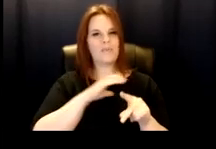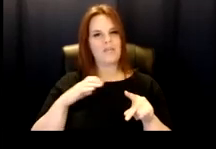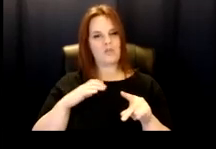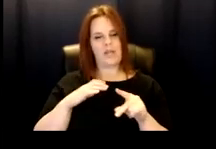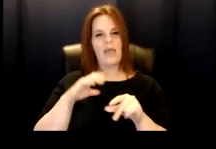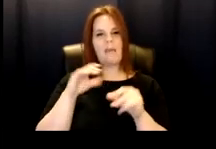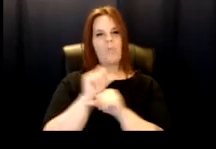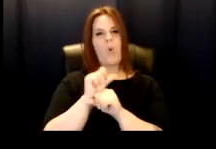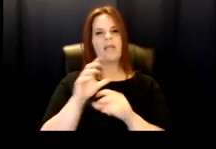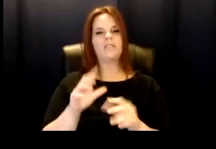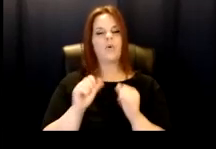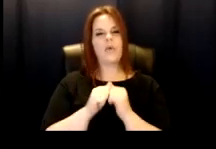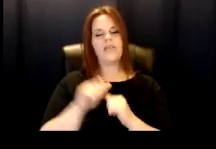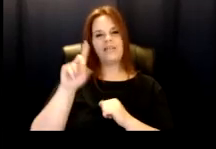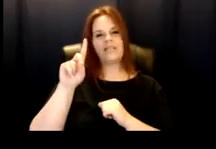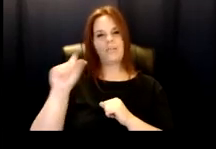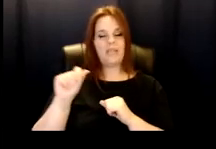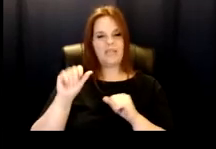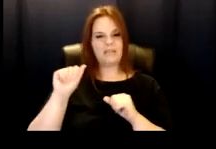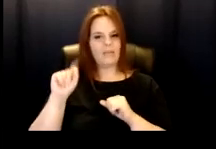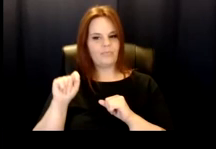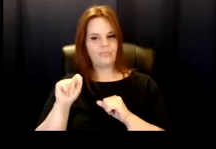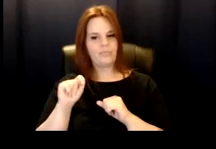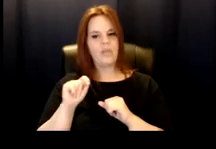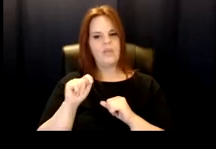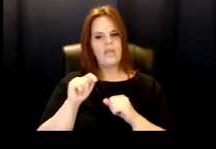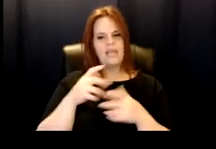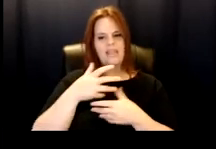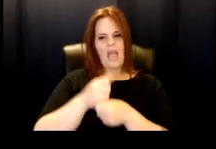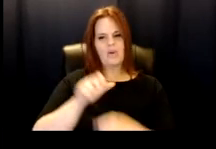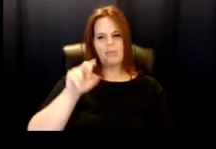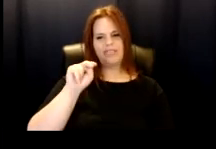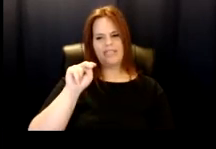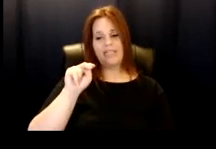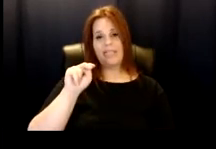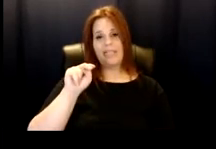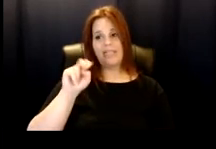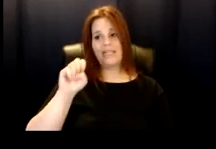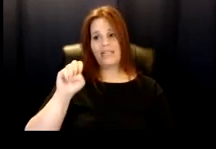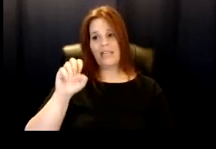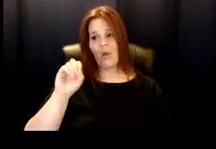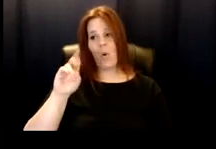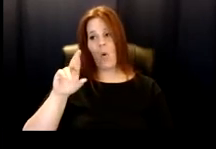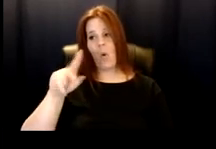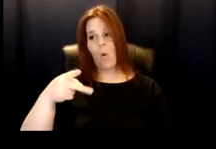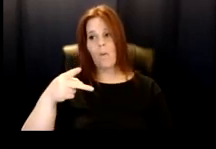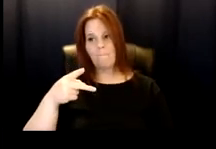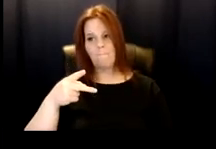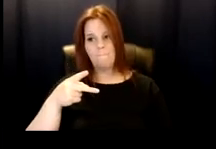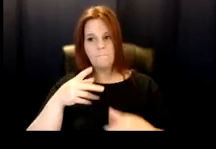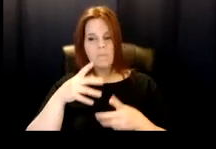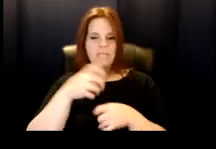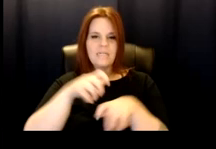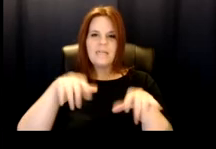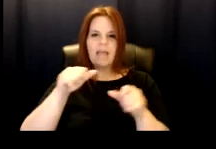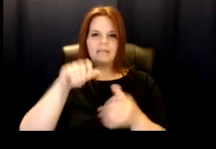call it NEARP, it's a lousy acronym. It takes less time than to say the entire initiative.